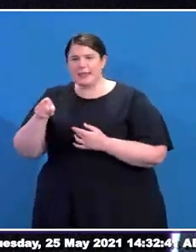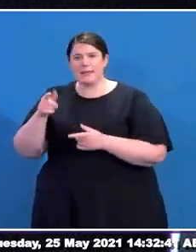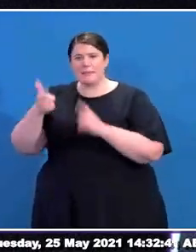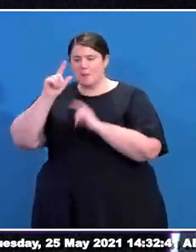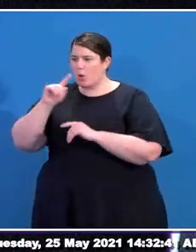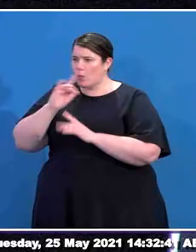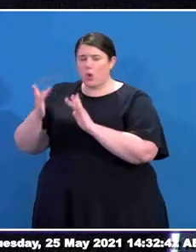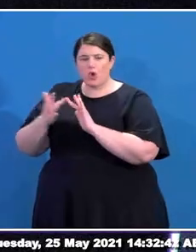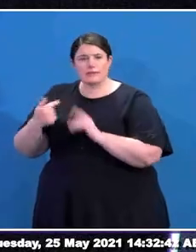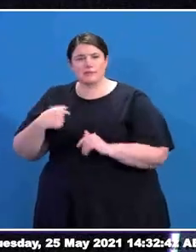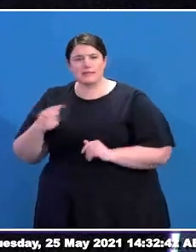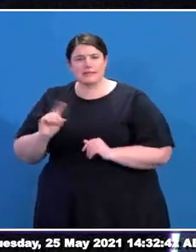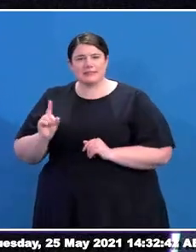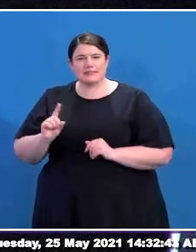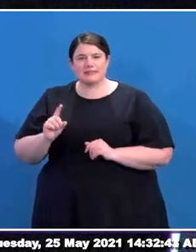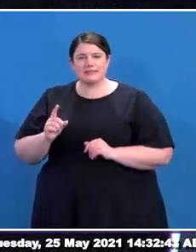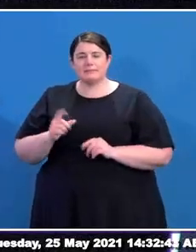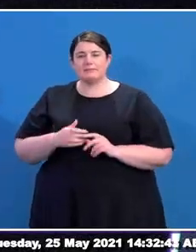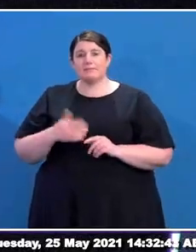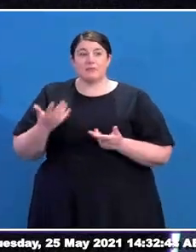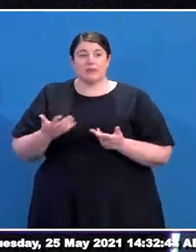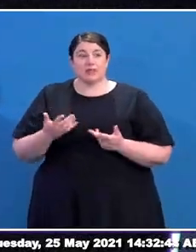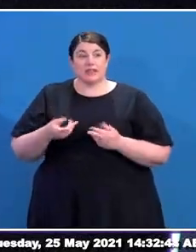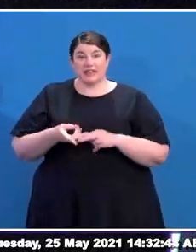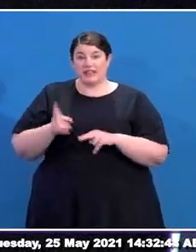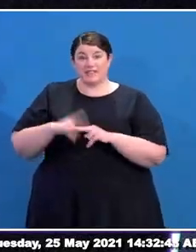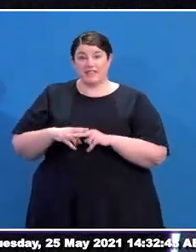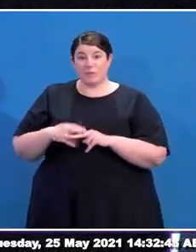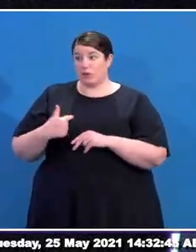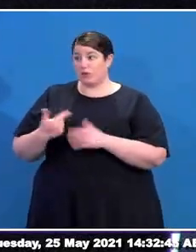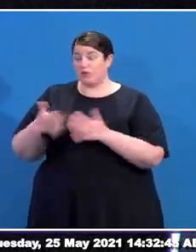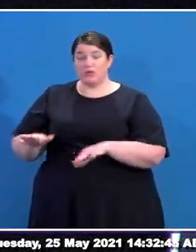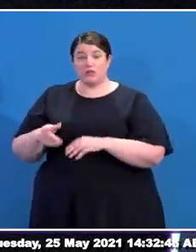we progress without interviewing that person, you know, like that.